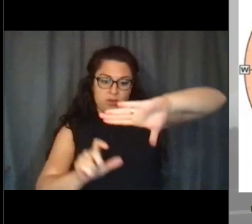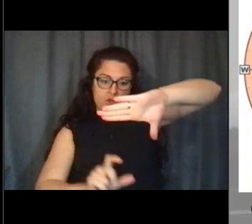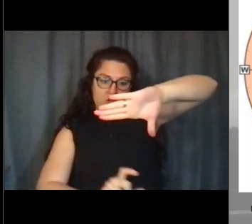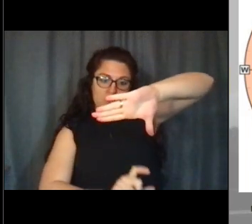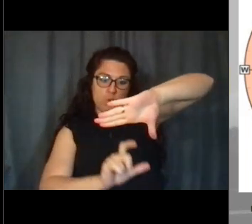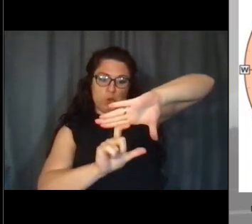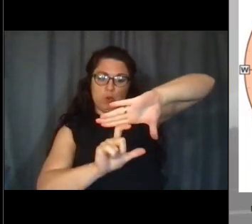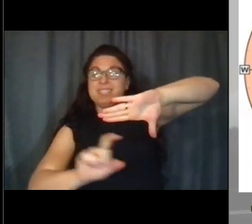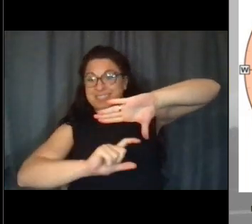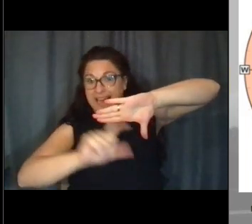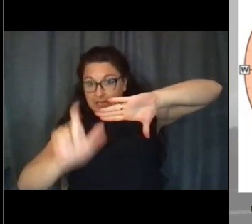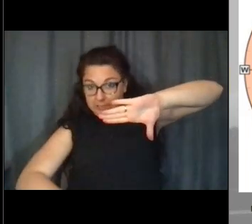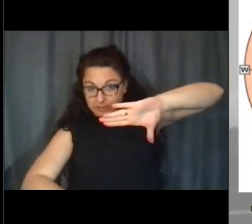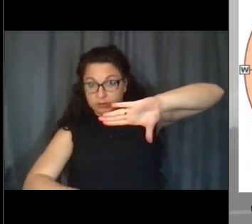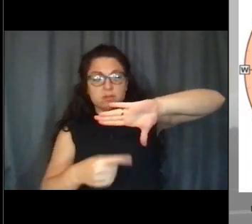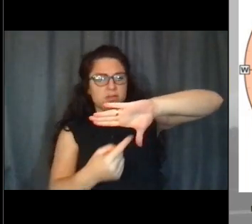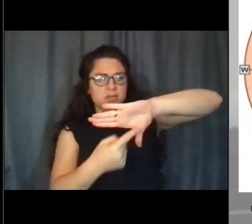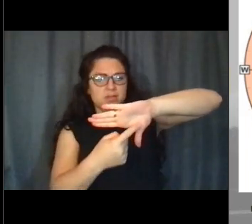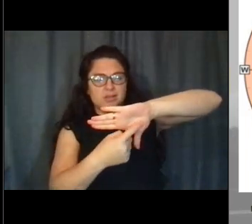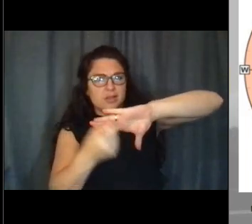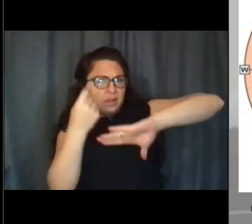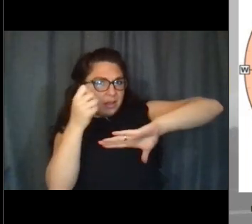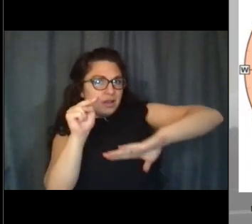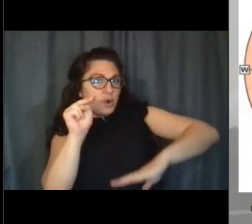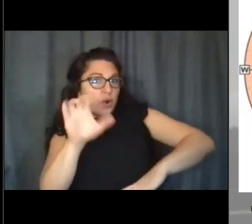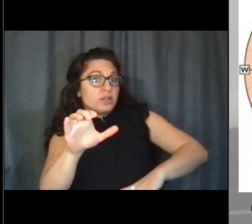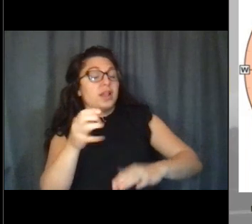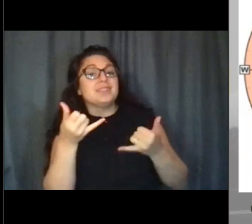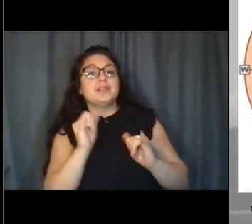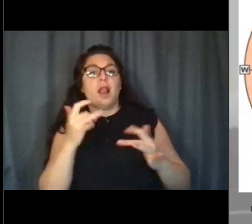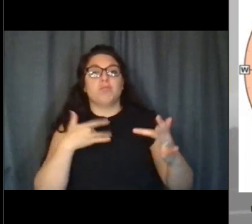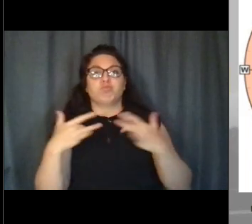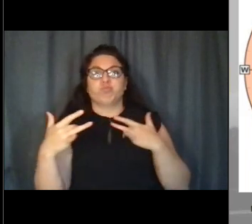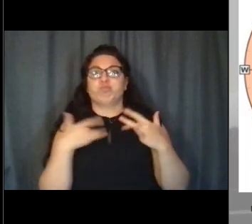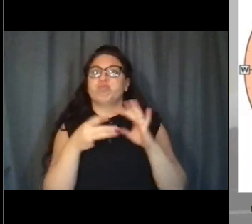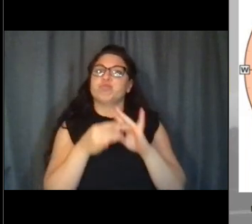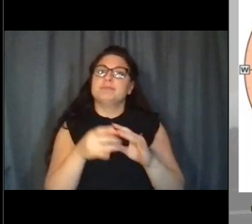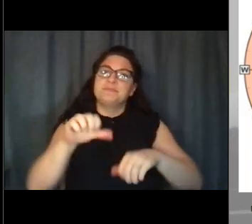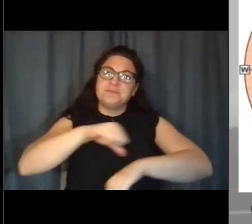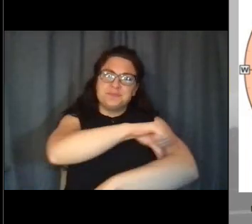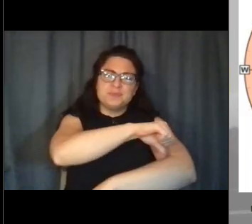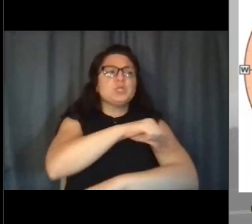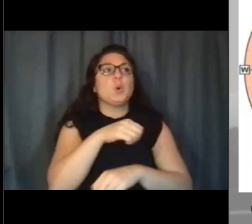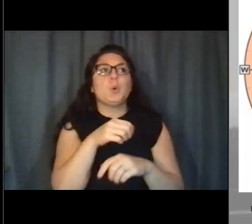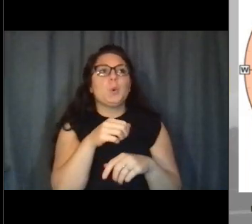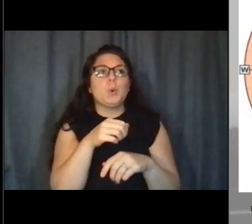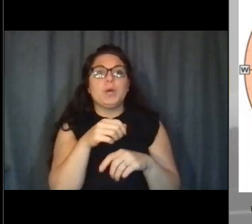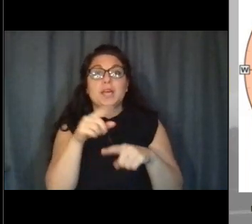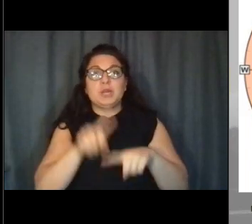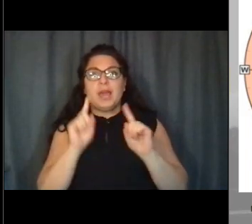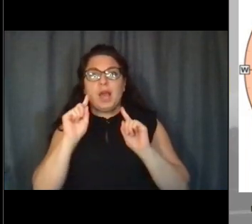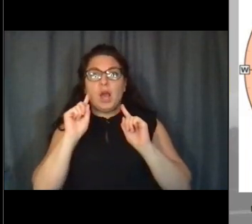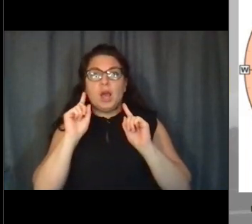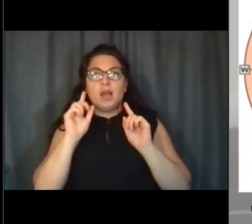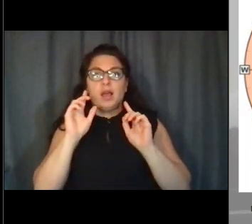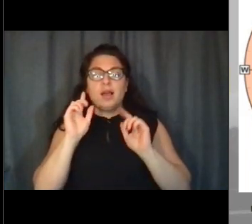and people in North Carolina had to worry about it a couple of days later. So it's definitely something that you can't just pay attention to if you live right along the coast,